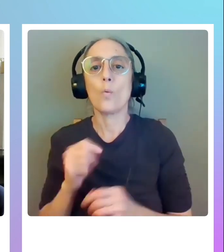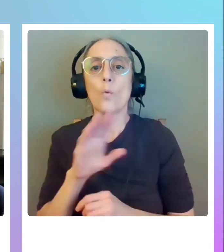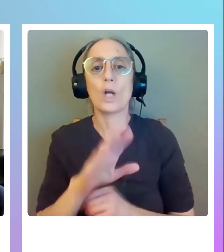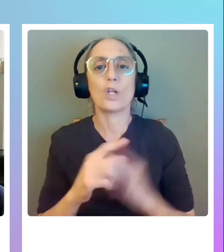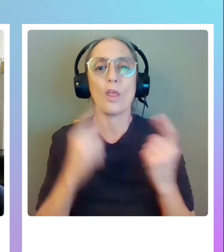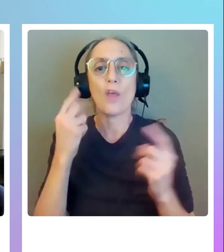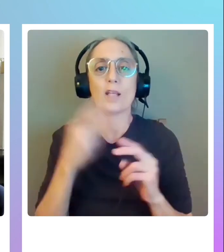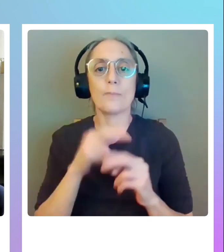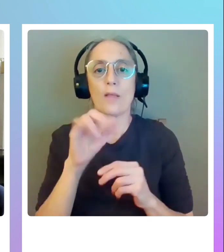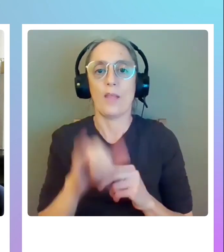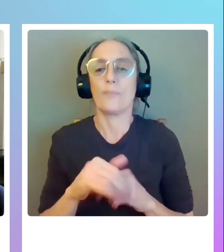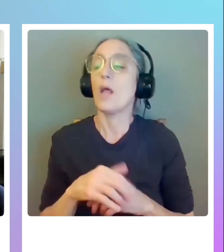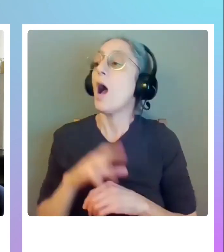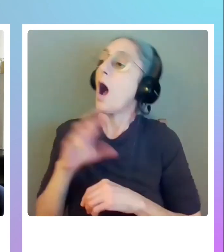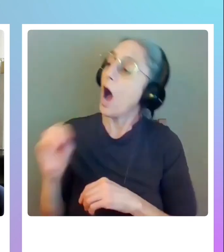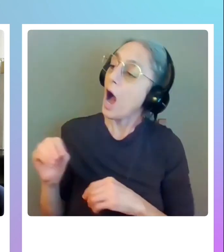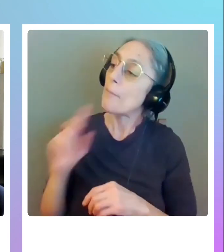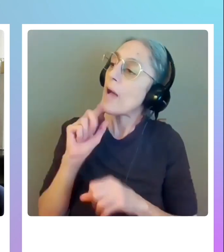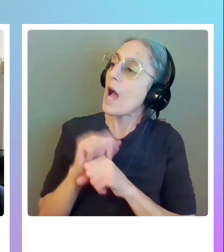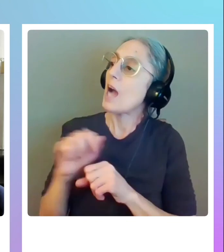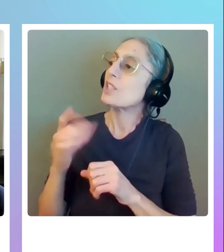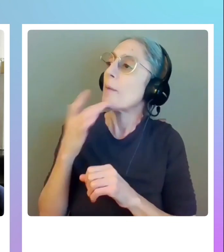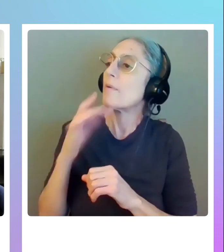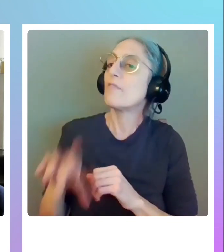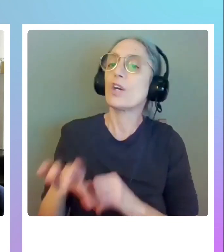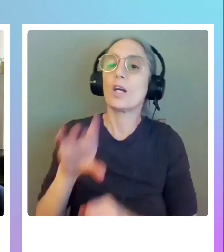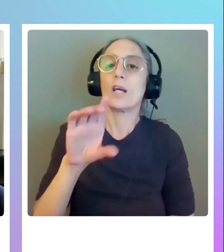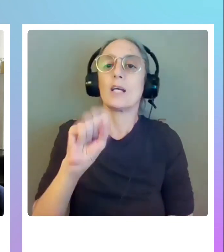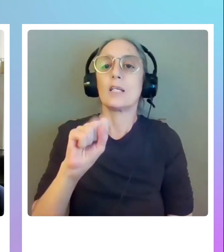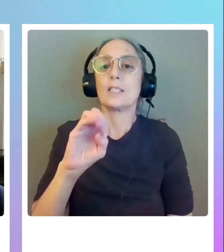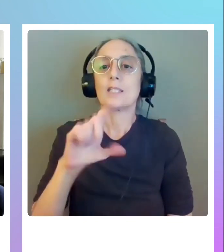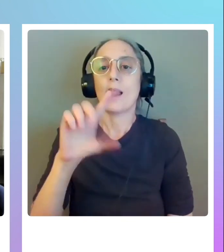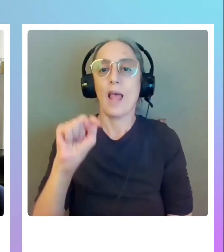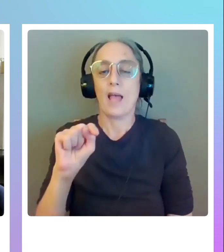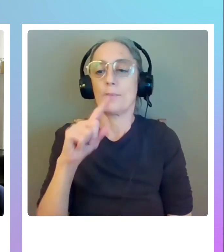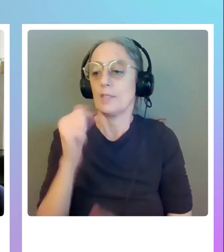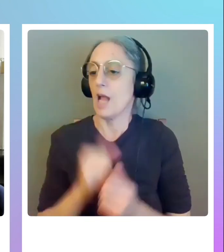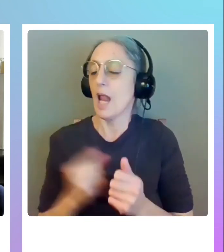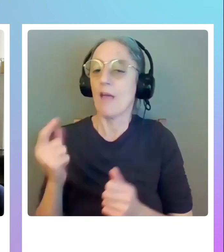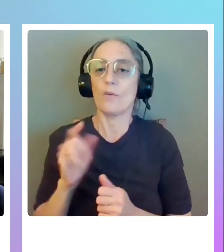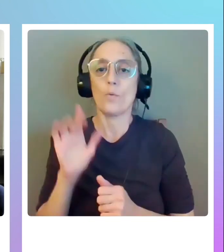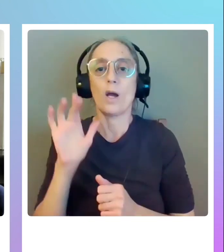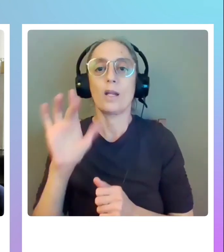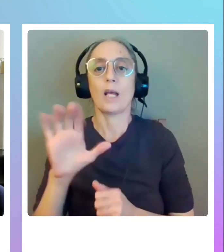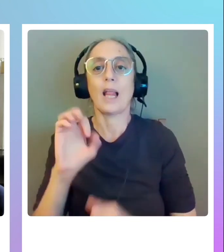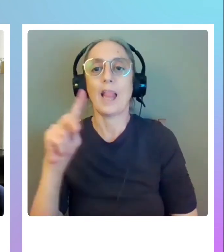I actually prefer select because not everyone clicks. So when you use select